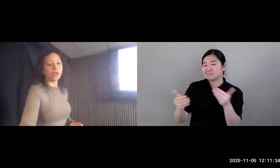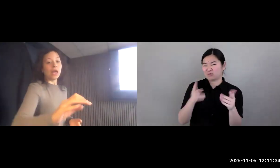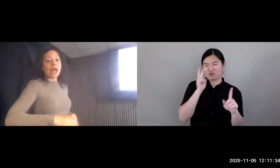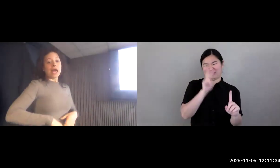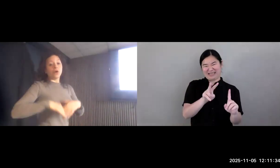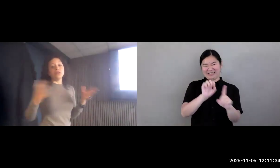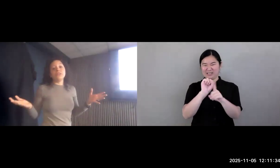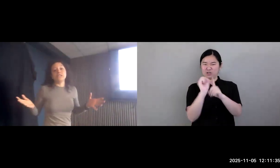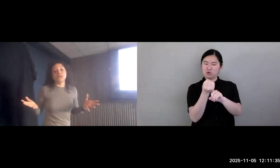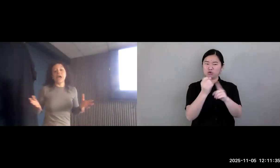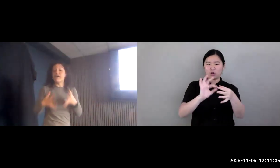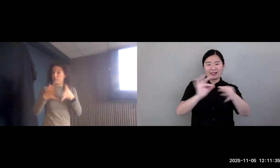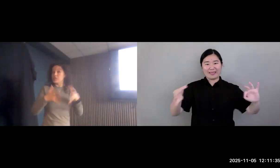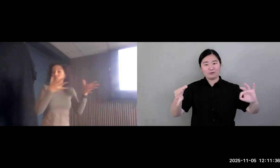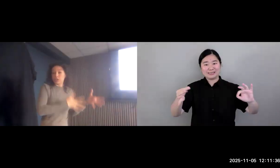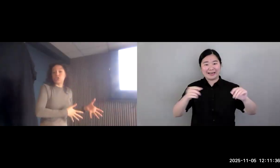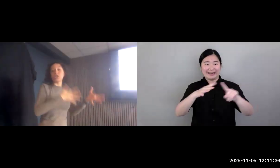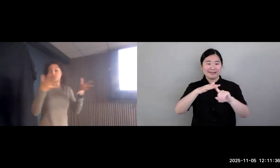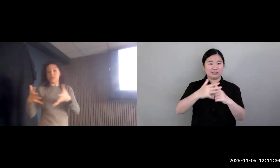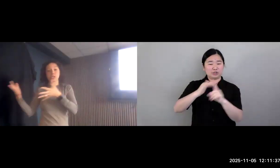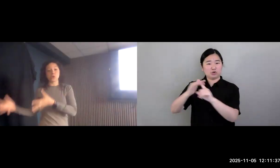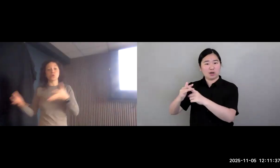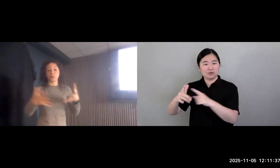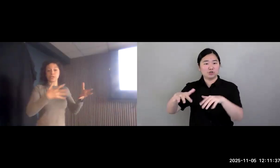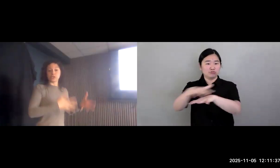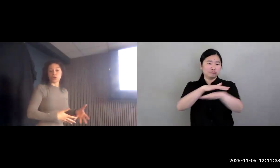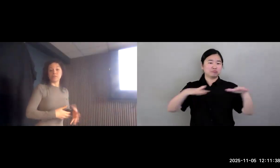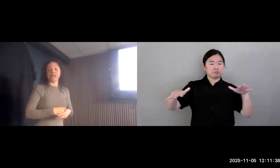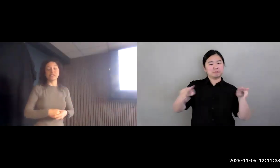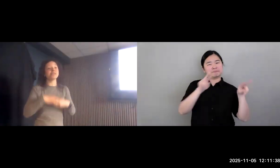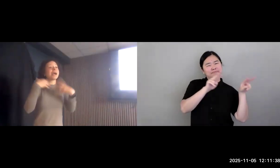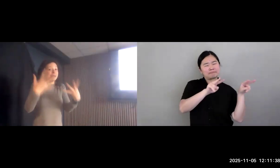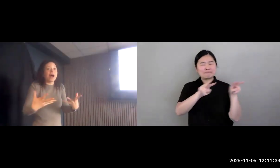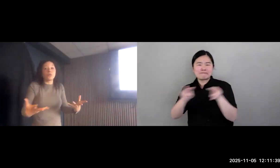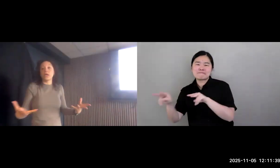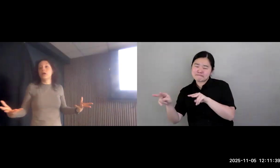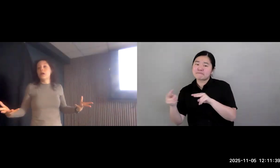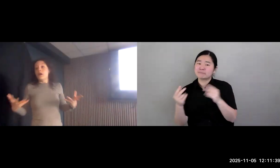And all of these studies have considered the changes in the sociolinguistic circumstances and how they